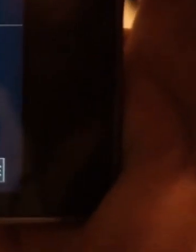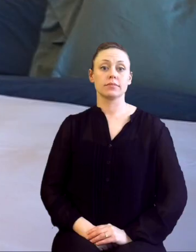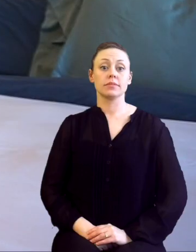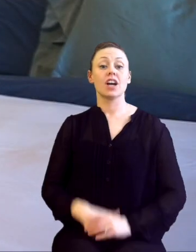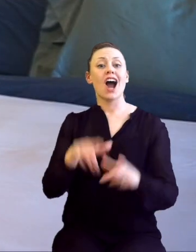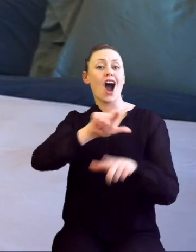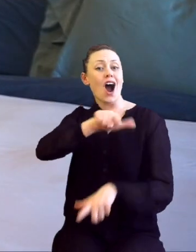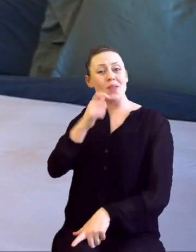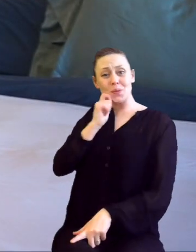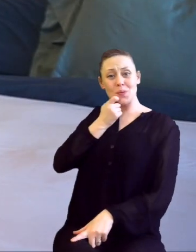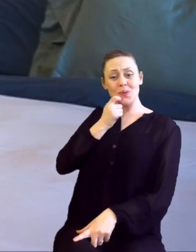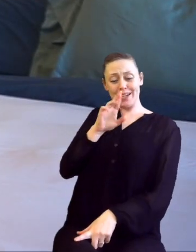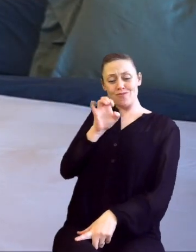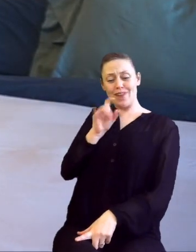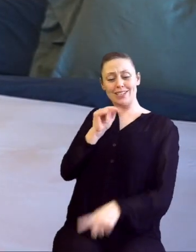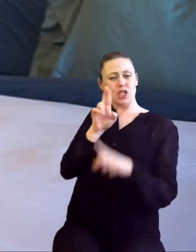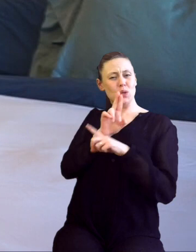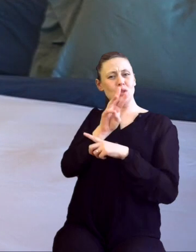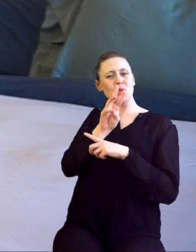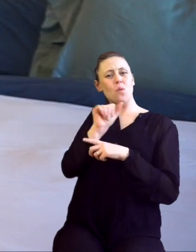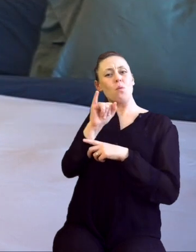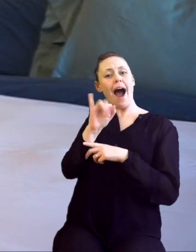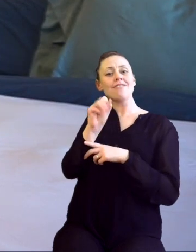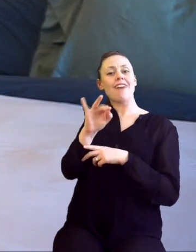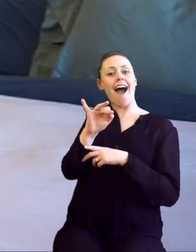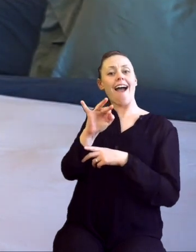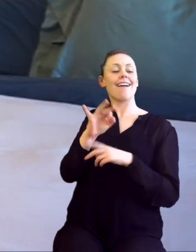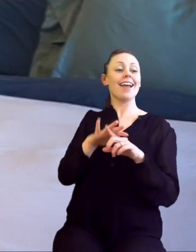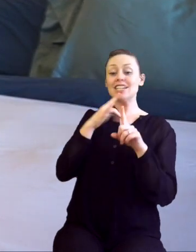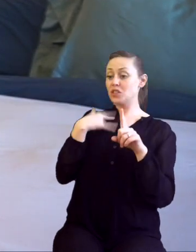Another cool thing is that ReST uses Wi-Fi within their pump so you won't